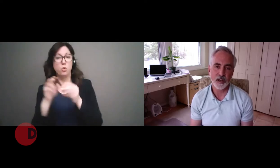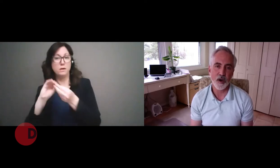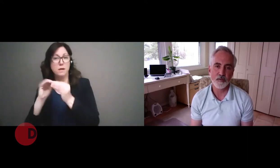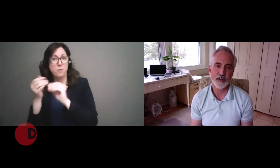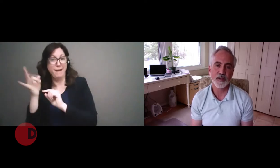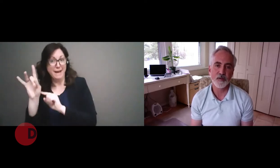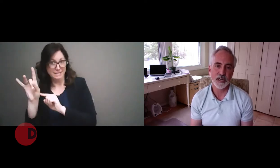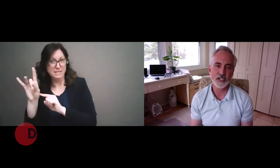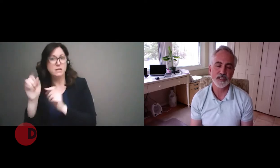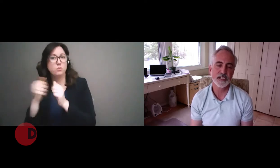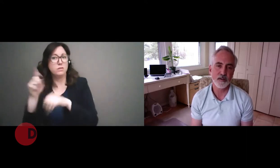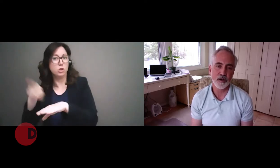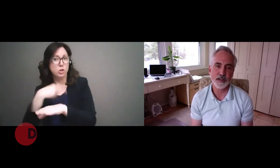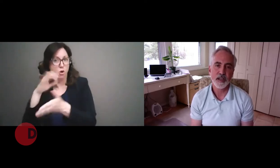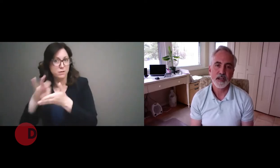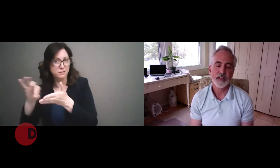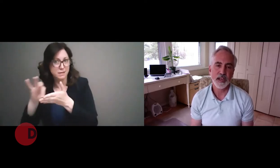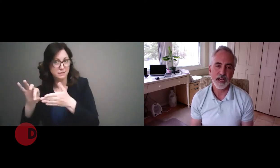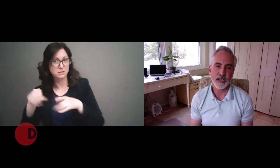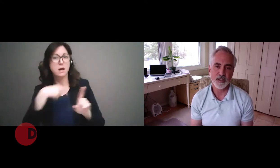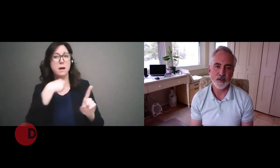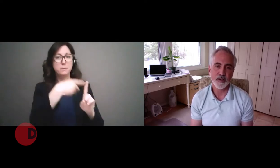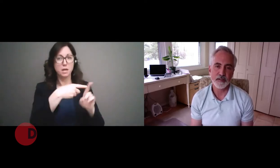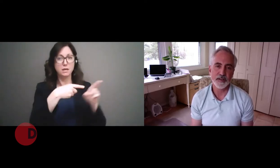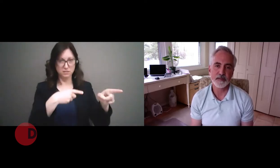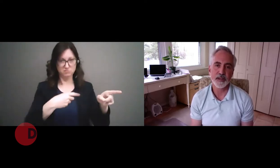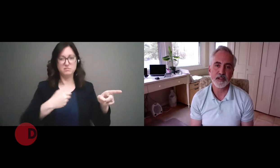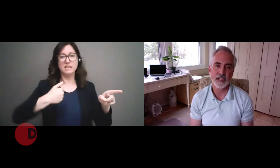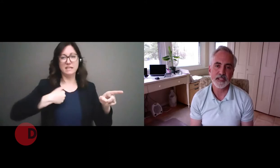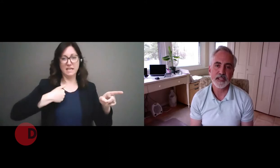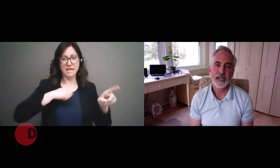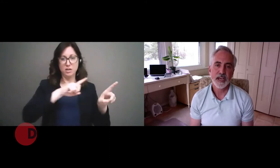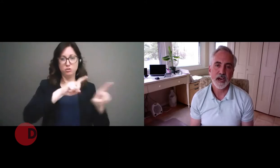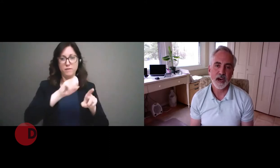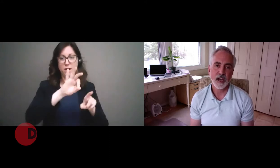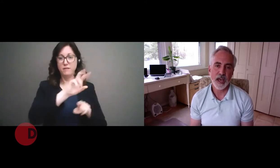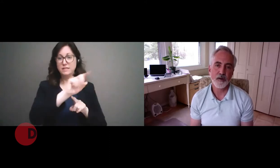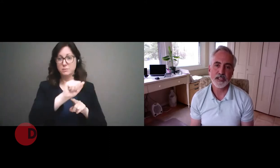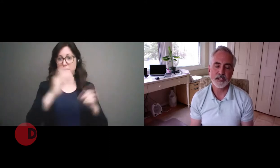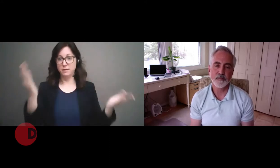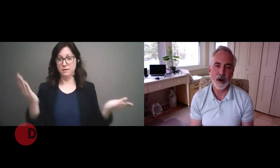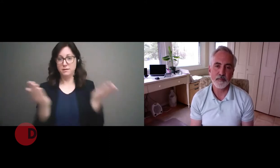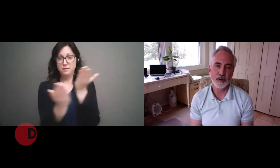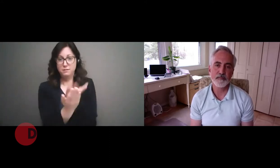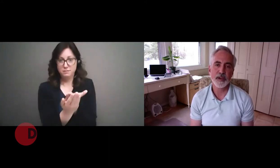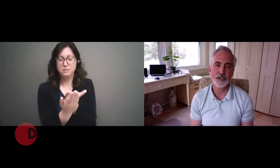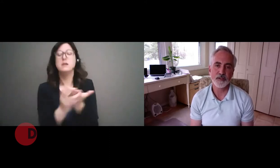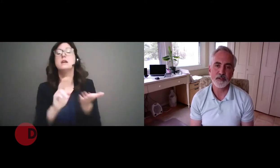Survey on Disability together should give a proper count on how